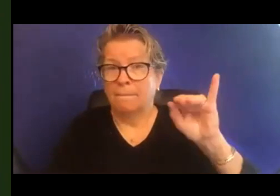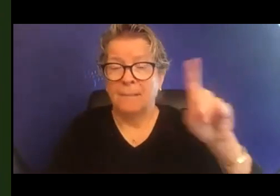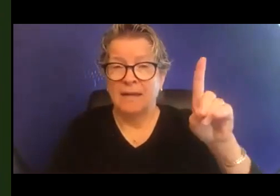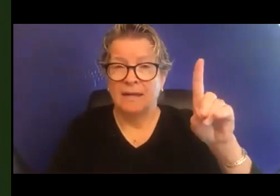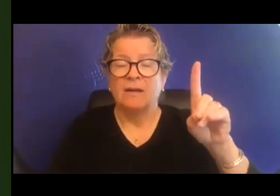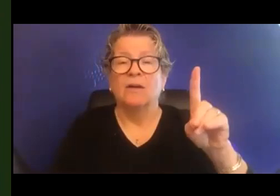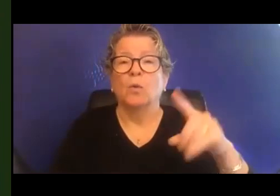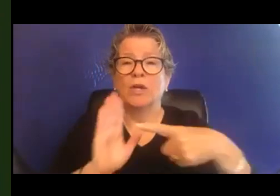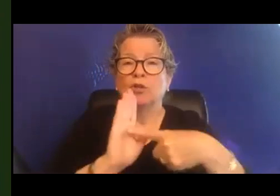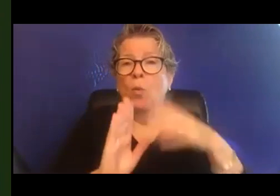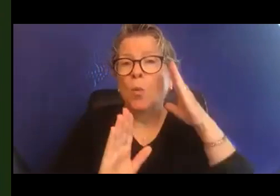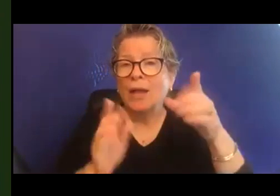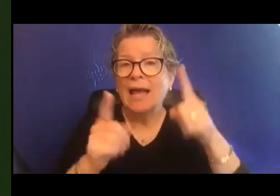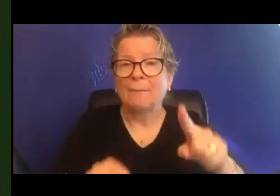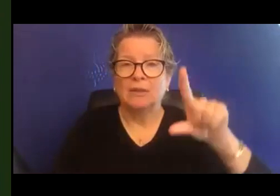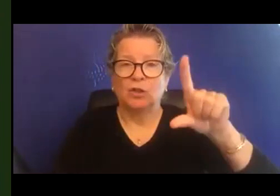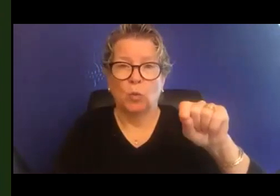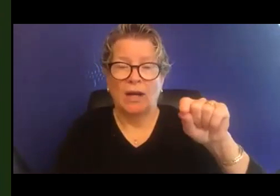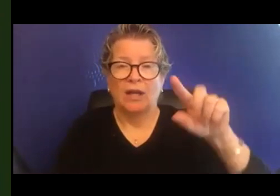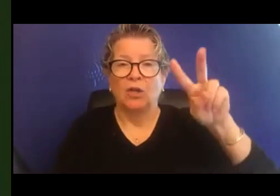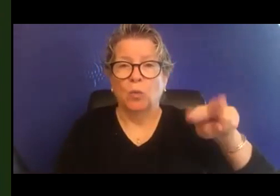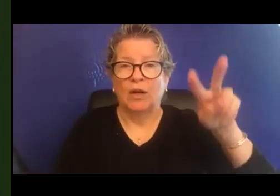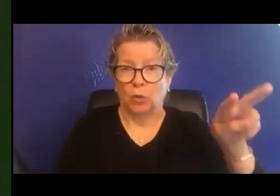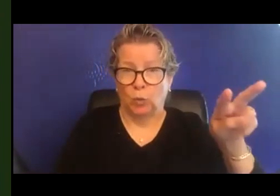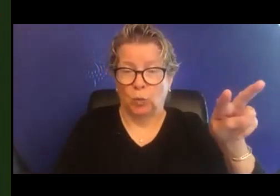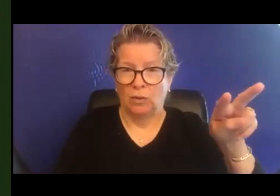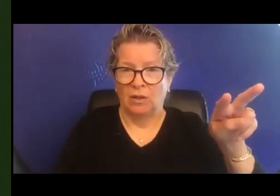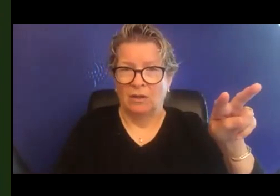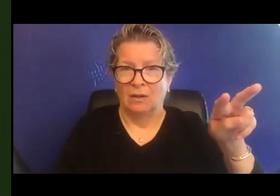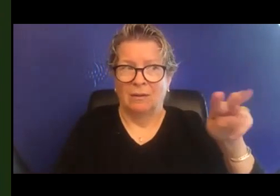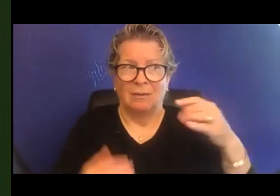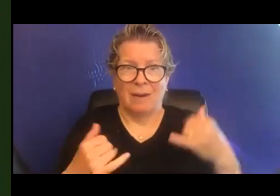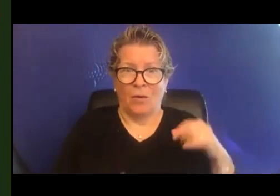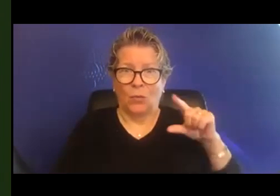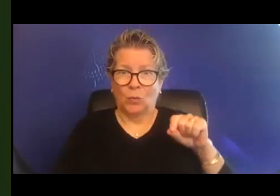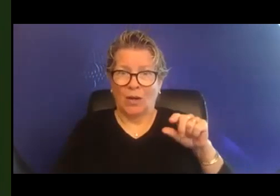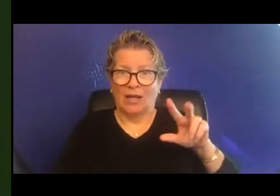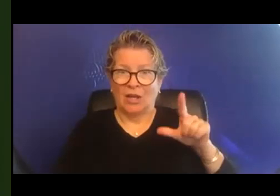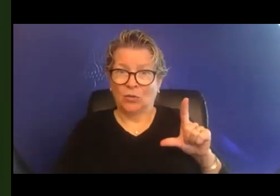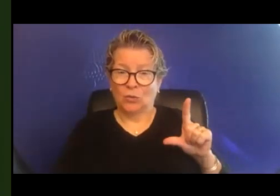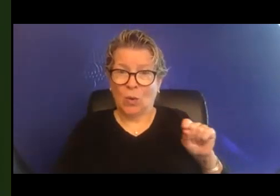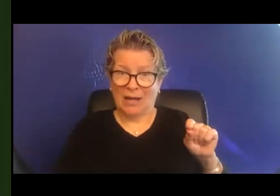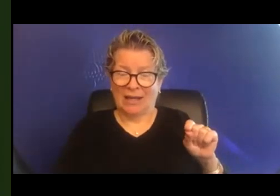We still have a couple of years before our construction is going to begin.